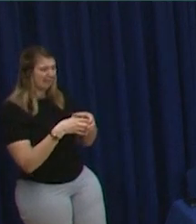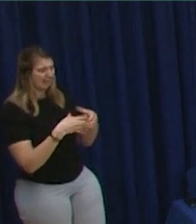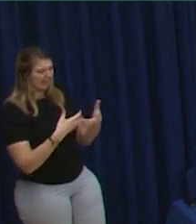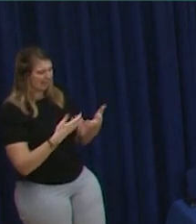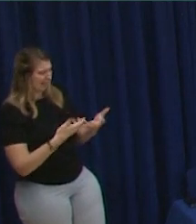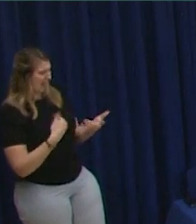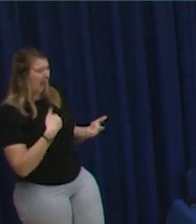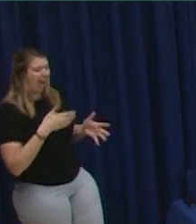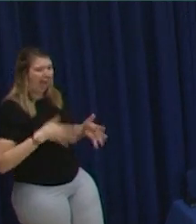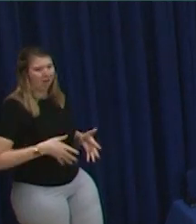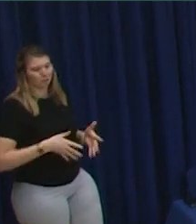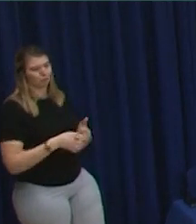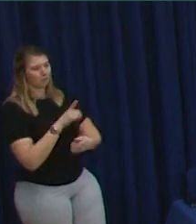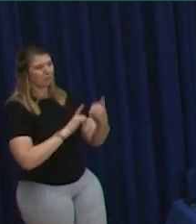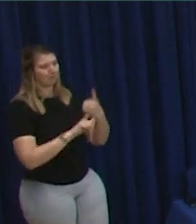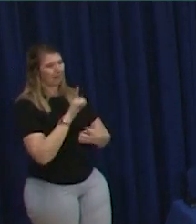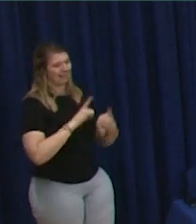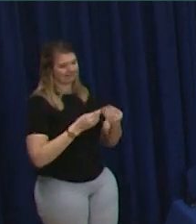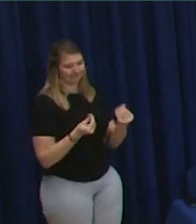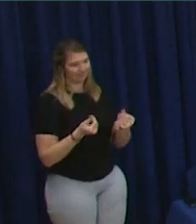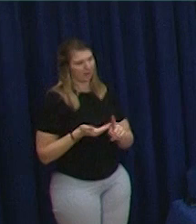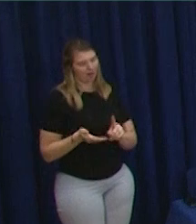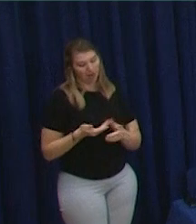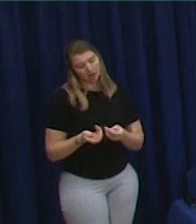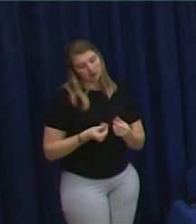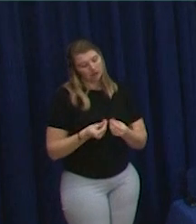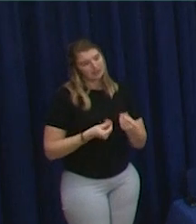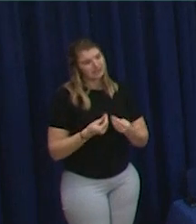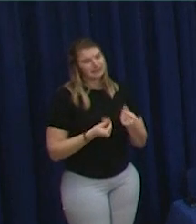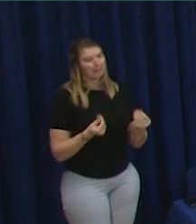do in a meeting because otherwise I will lose concentration, give me something to fidget with